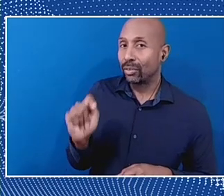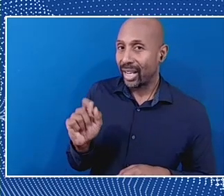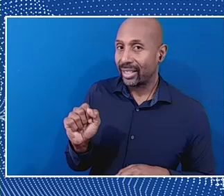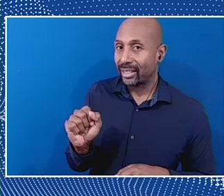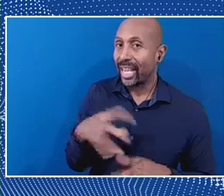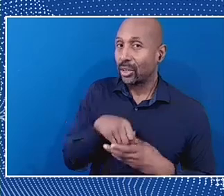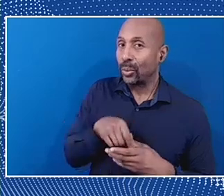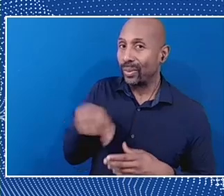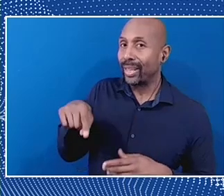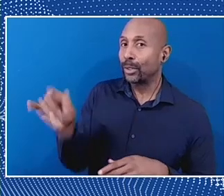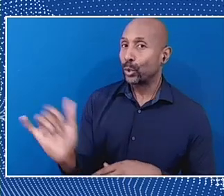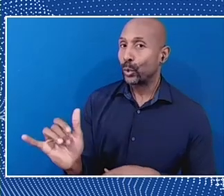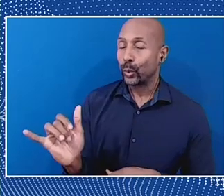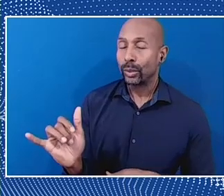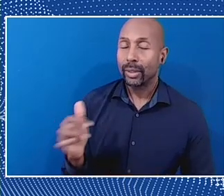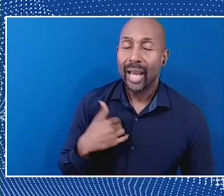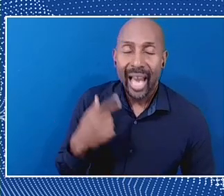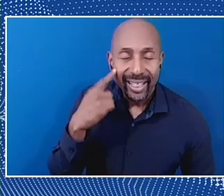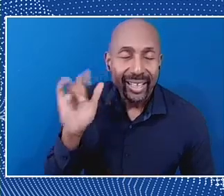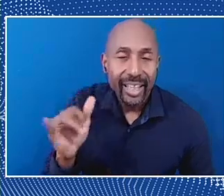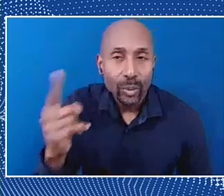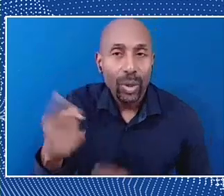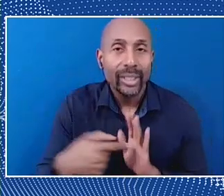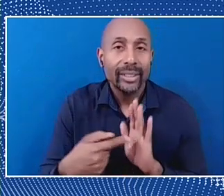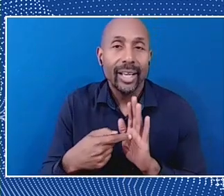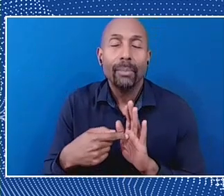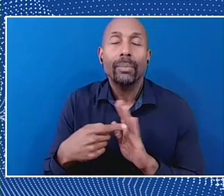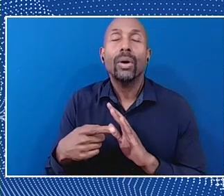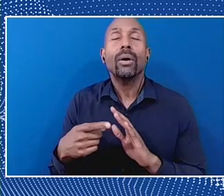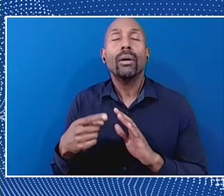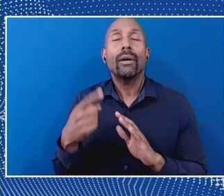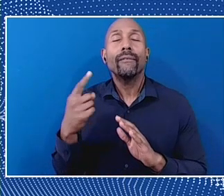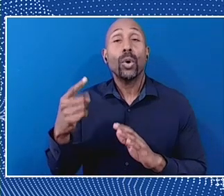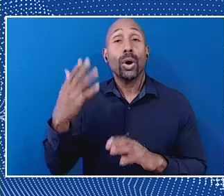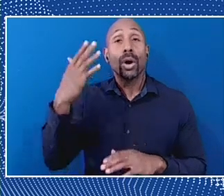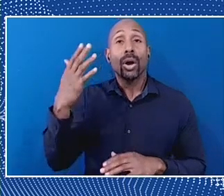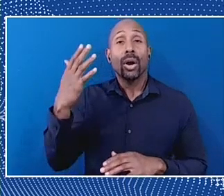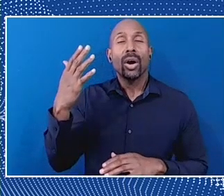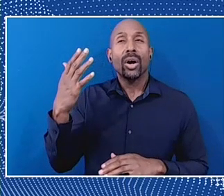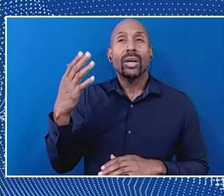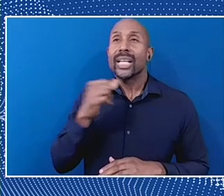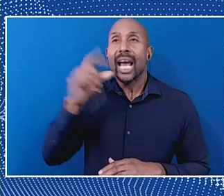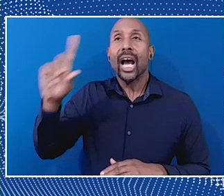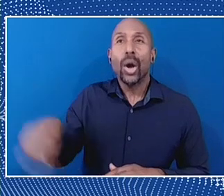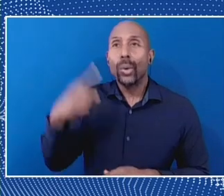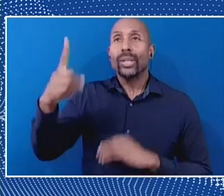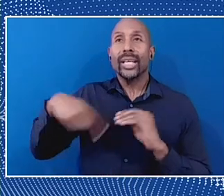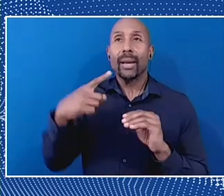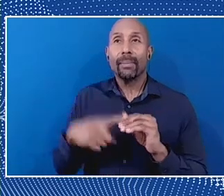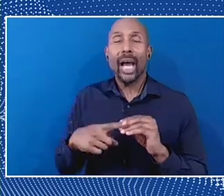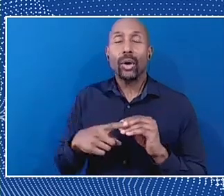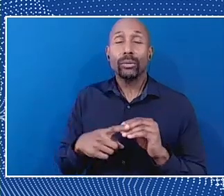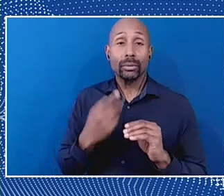of why it's not only about what we're going to do automatically, but it's also about the technicalities of who's included